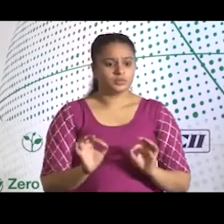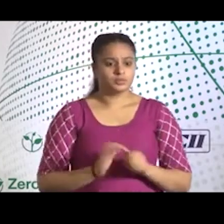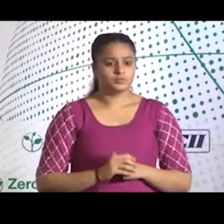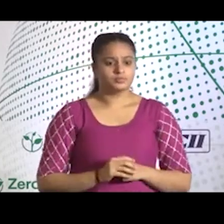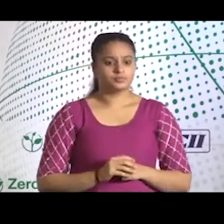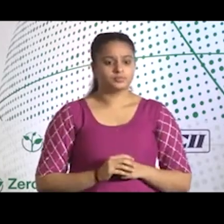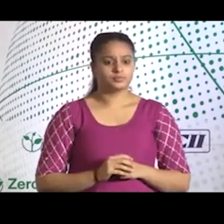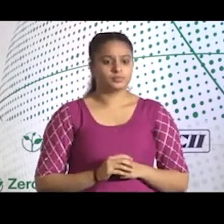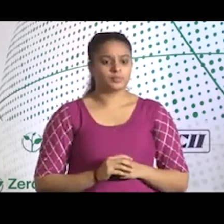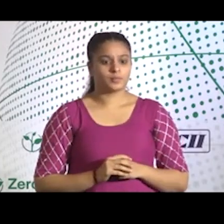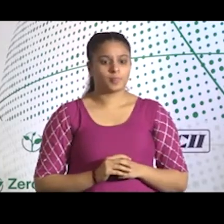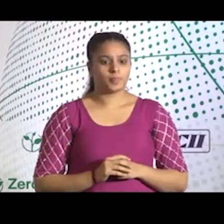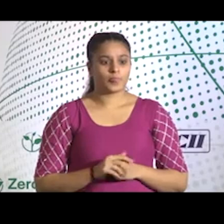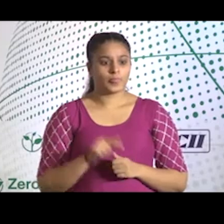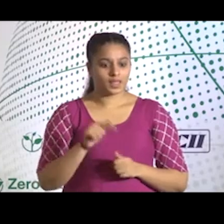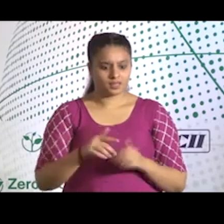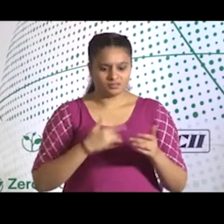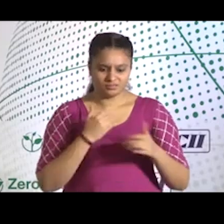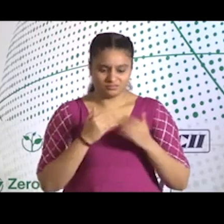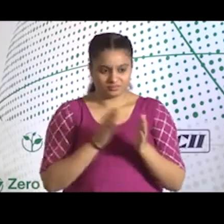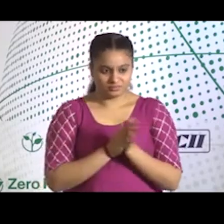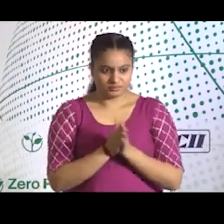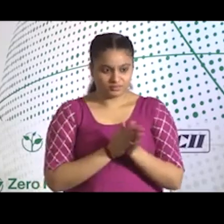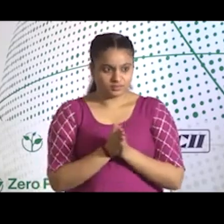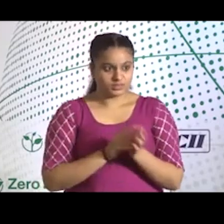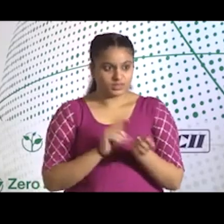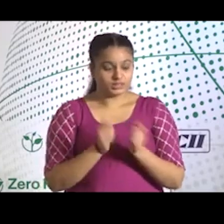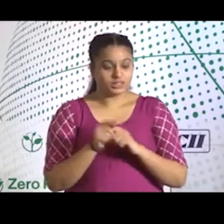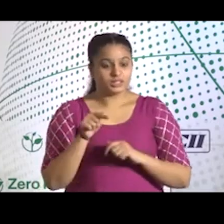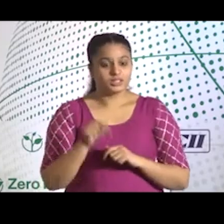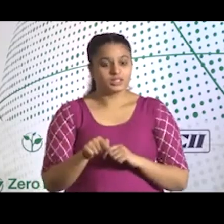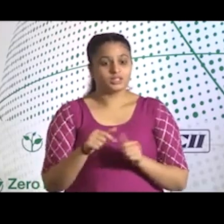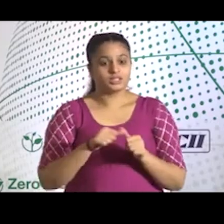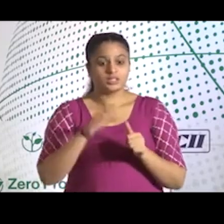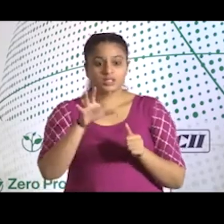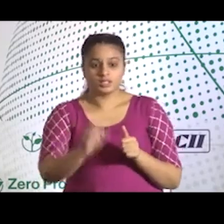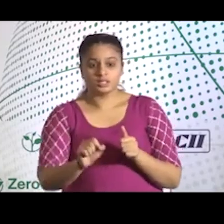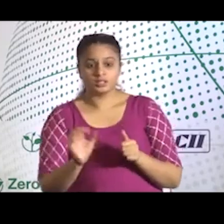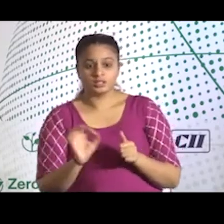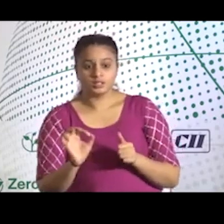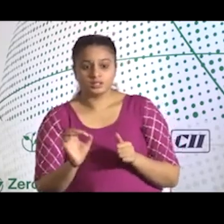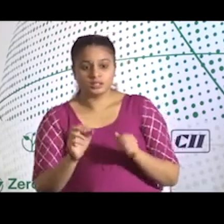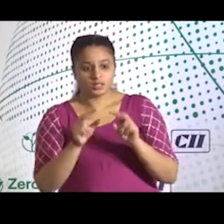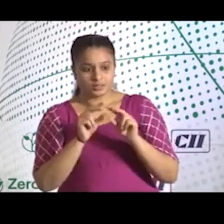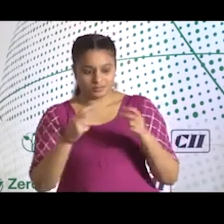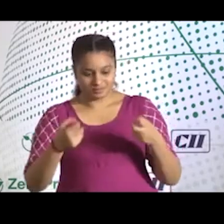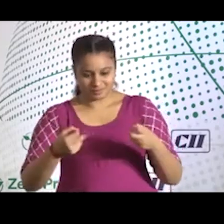Yo, we've got an interesting twist. Not only do we have the platforms accessible, we also have the content accessible.